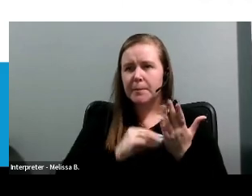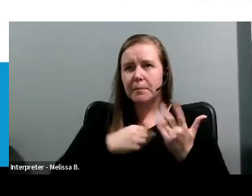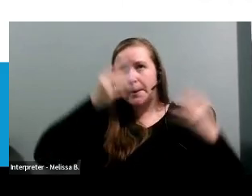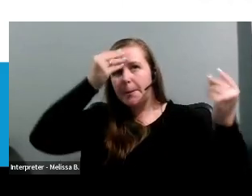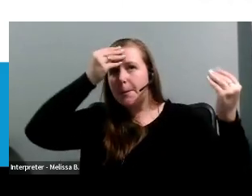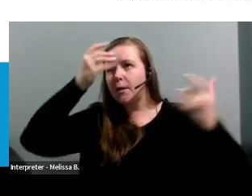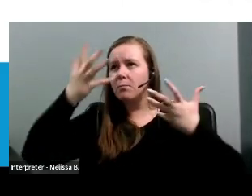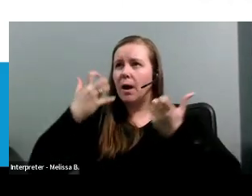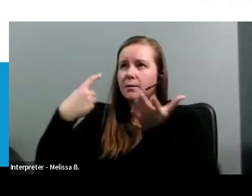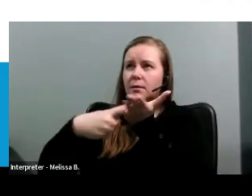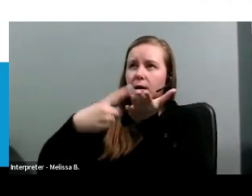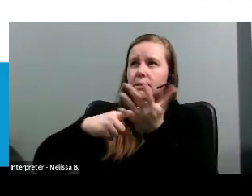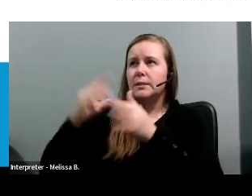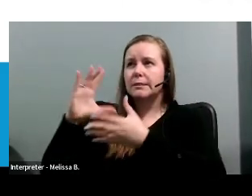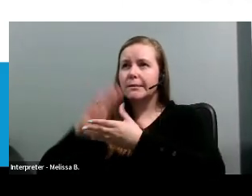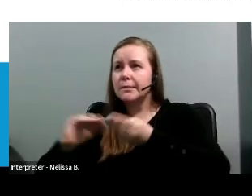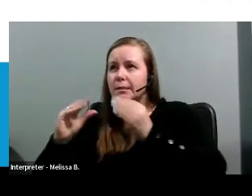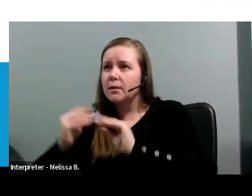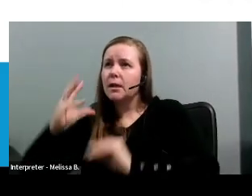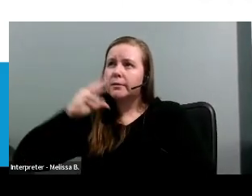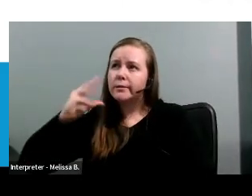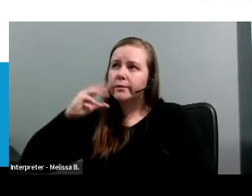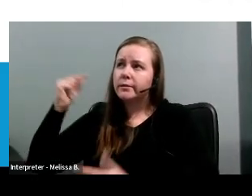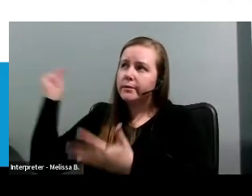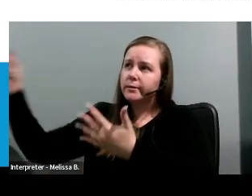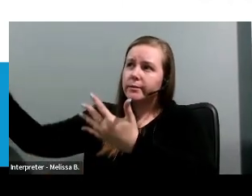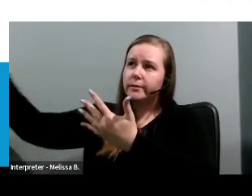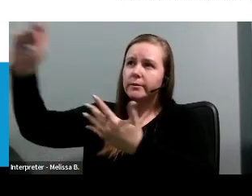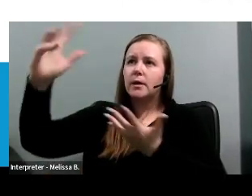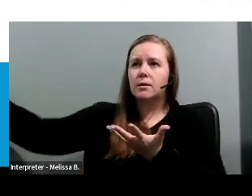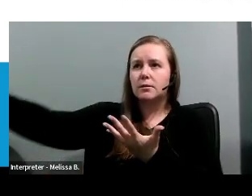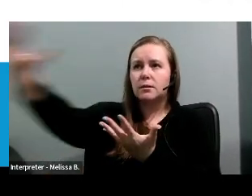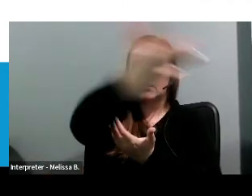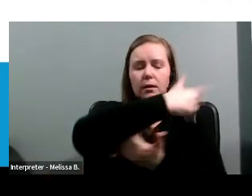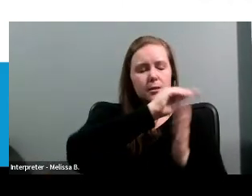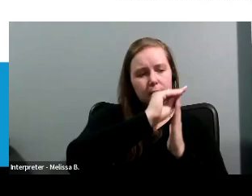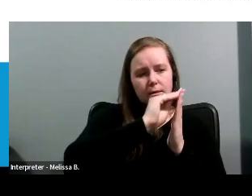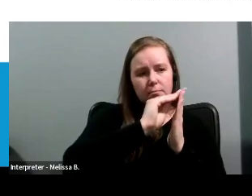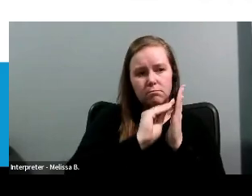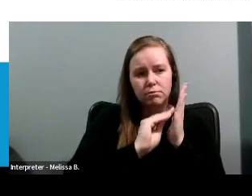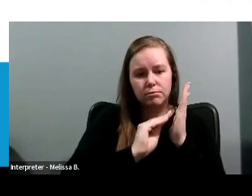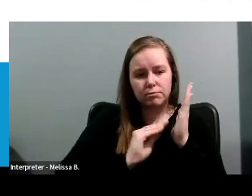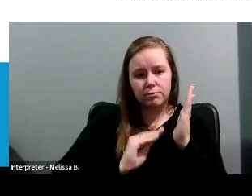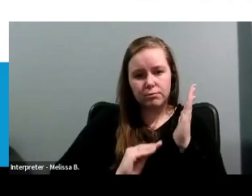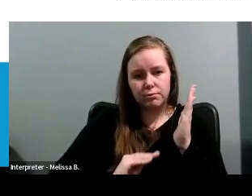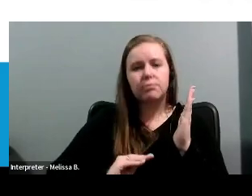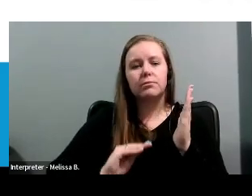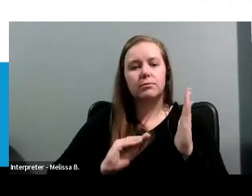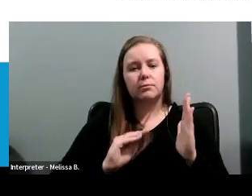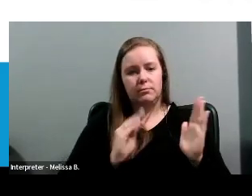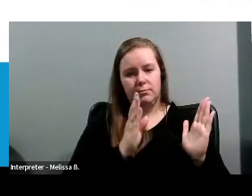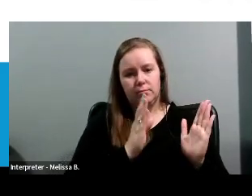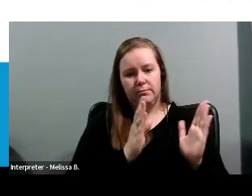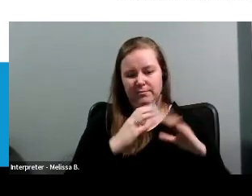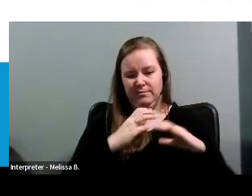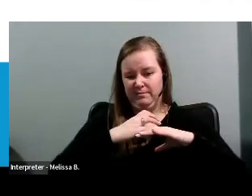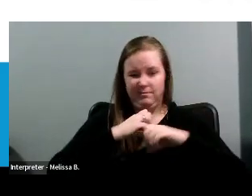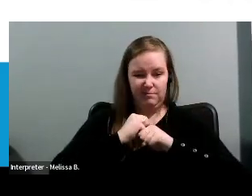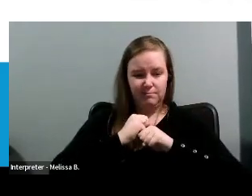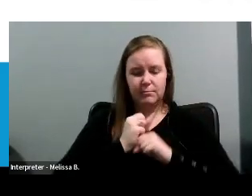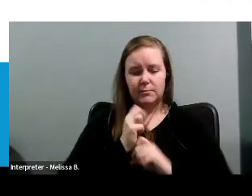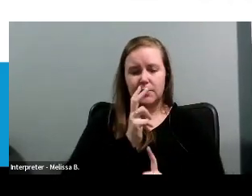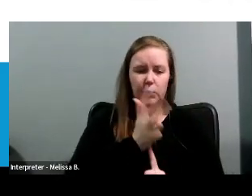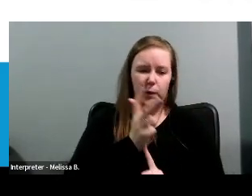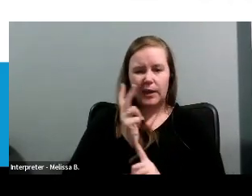Shannon Spencer (she/her): your stories and your recommendations to the City Budget Committee into that 3-5 minute speech.